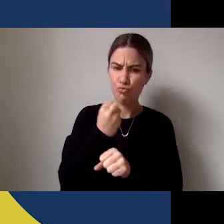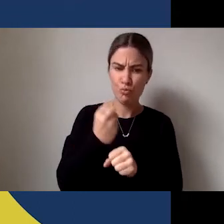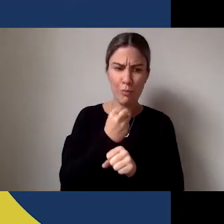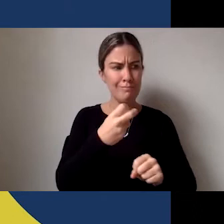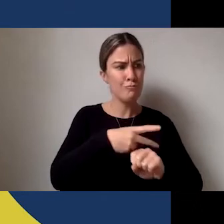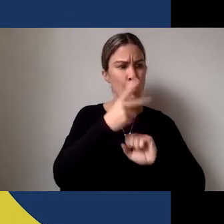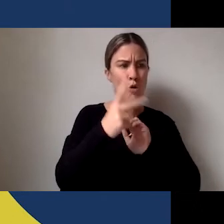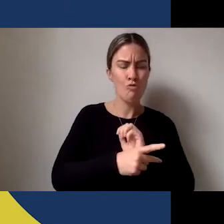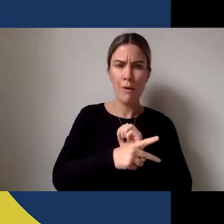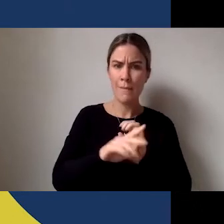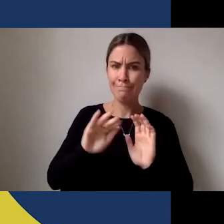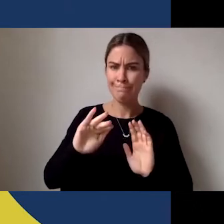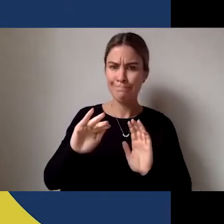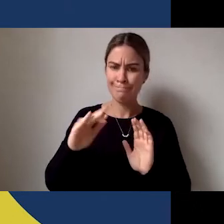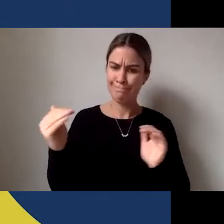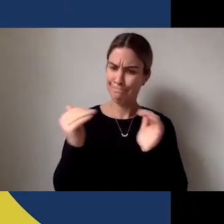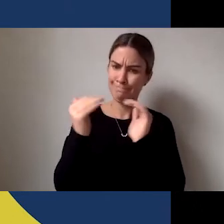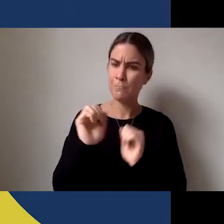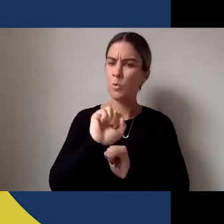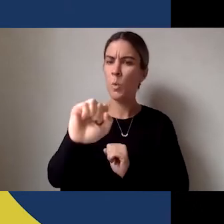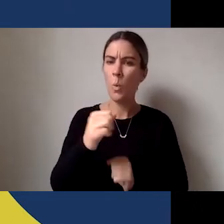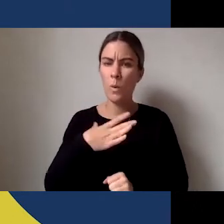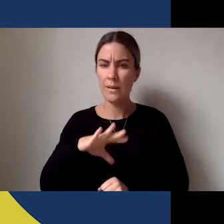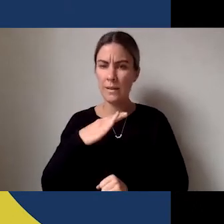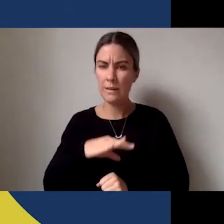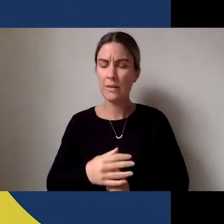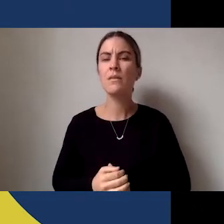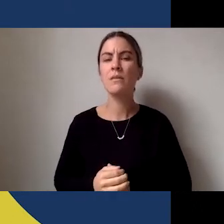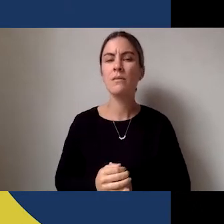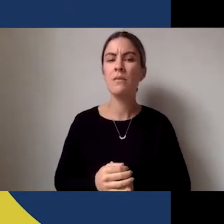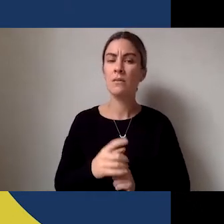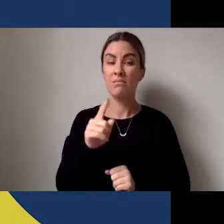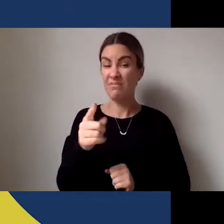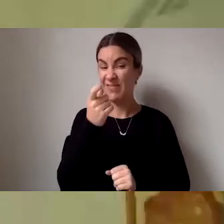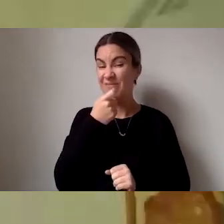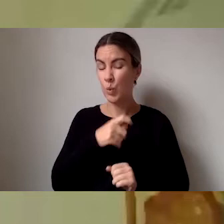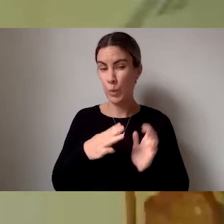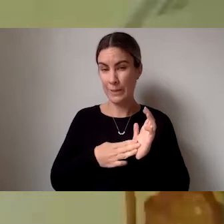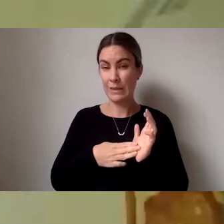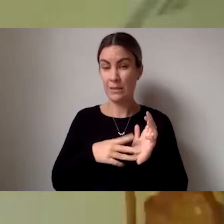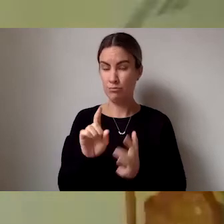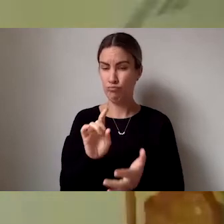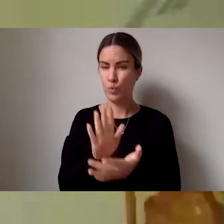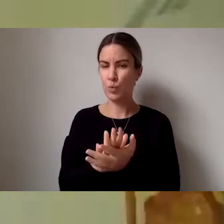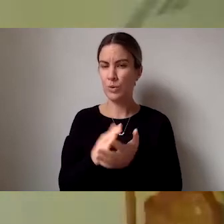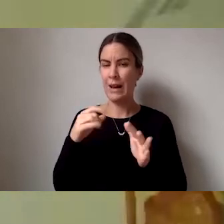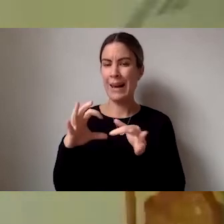keen to hear your thoughts. We will share the link to the survey in the chat. It will only take a couple of minutes. It gives me great pleasure